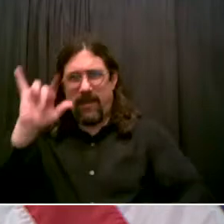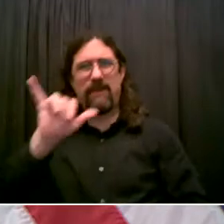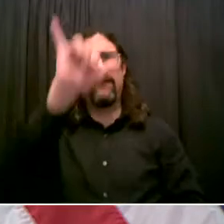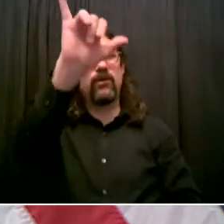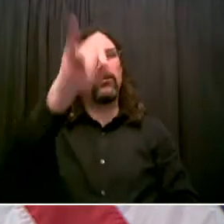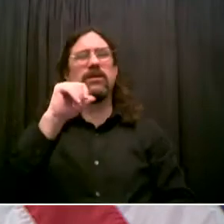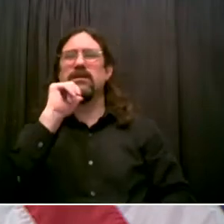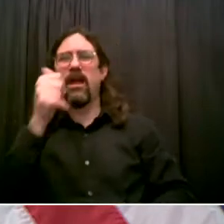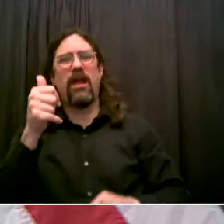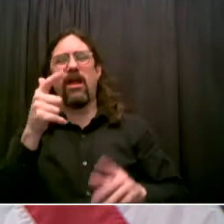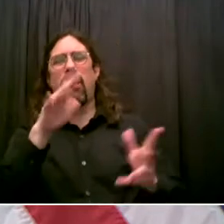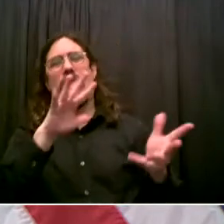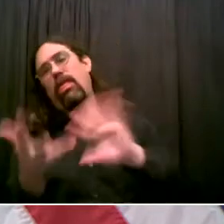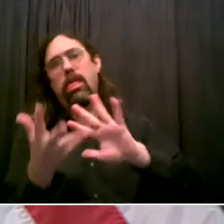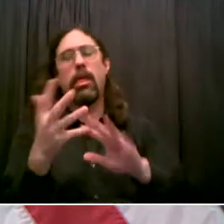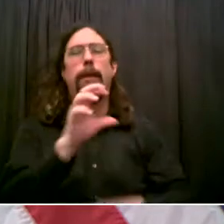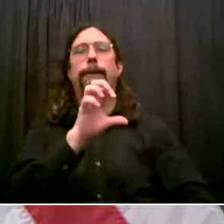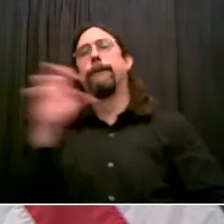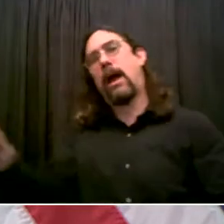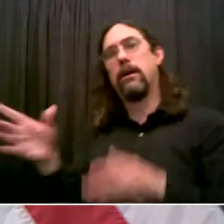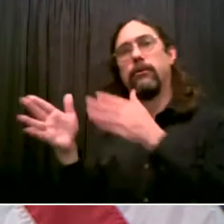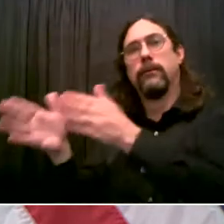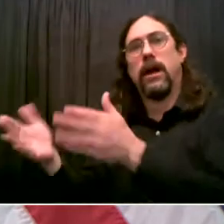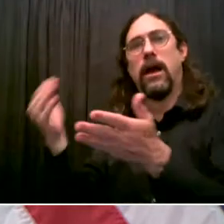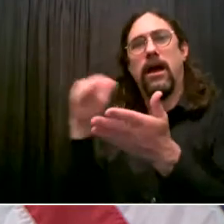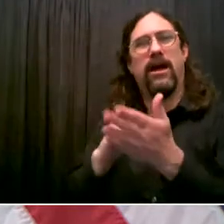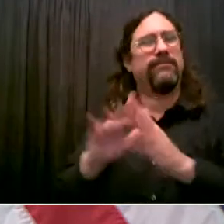WE DIDN'T ADD IT WAS ABOUT